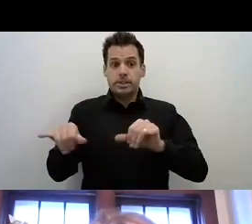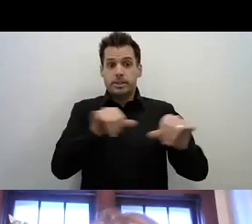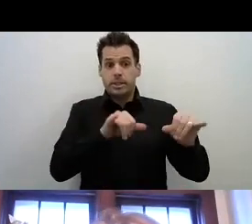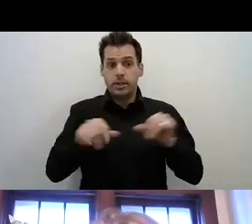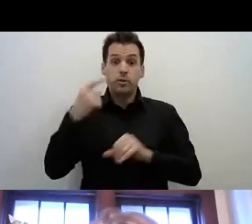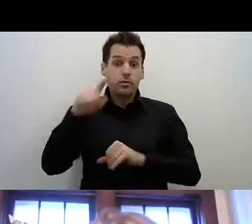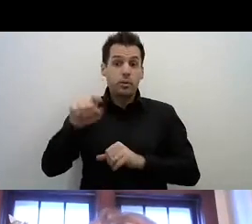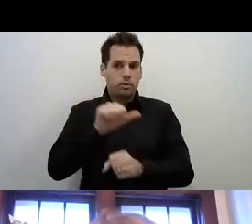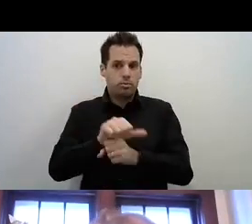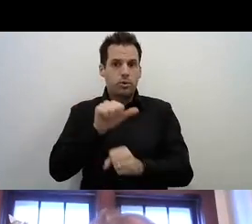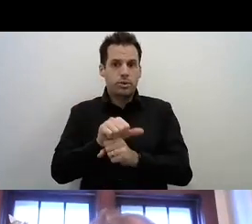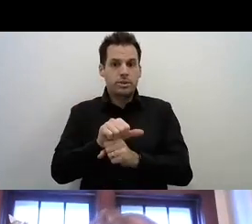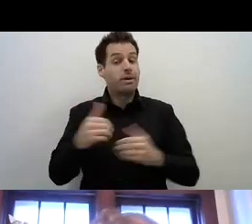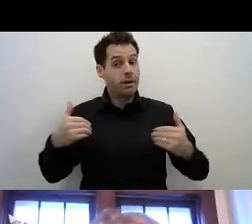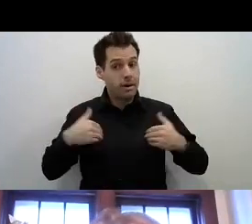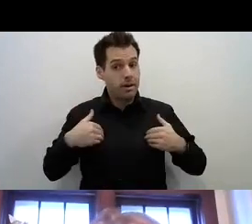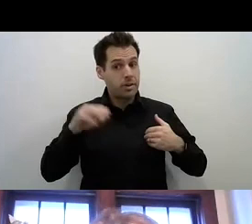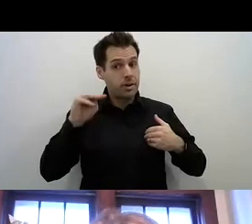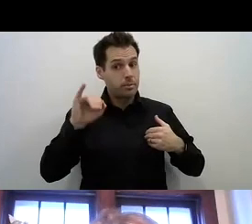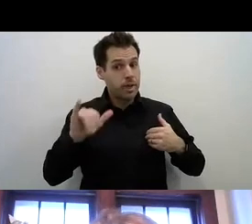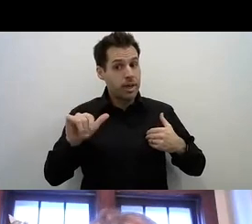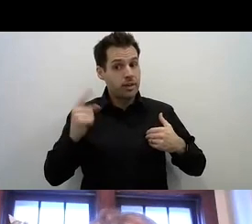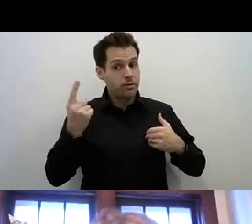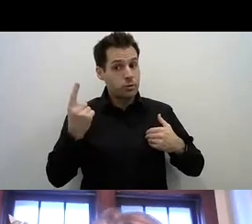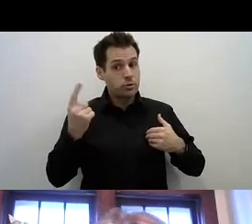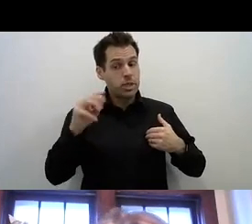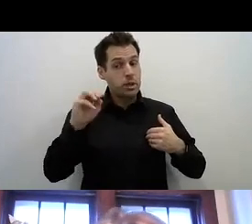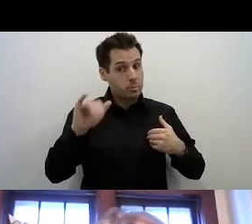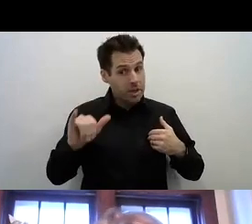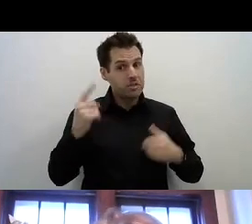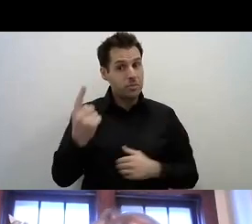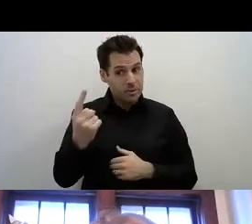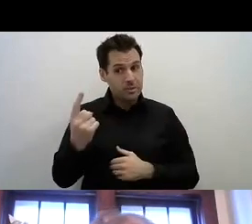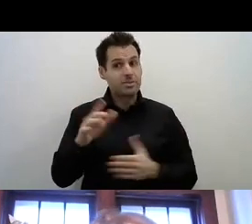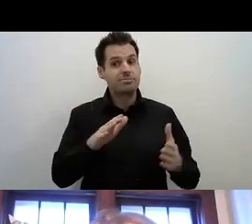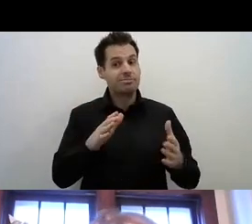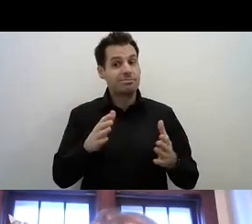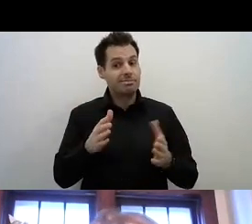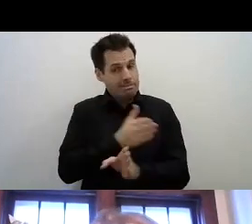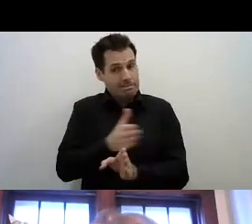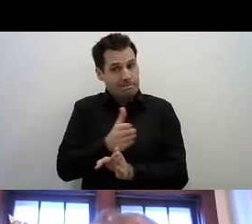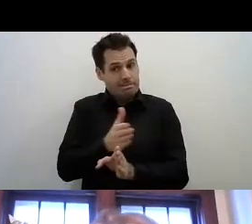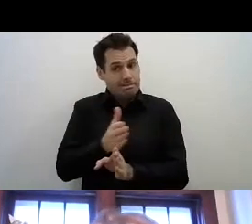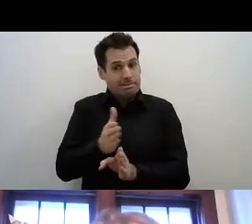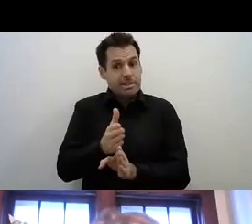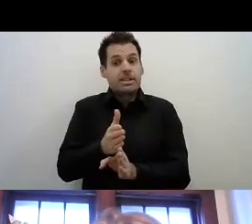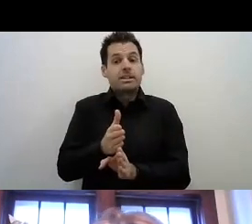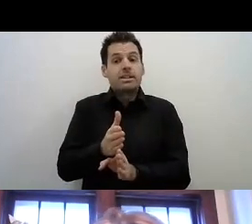there is a may 1 deadline for all manitoba uh not-for-profits and businesses to comply with